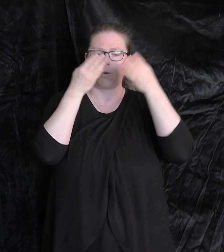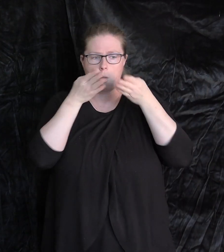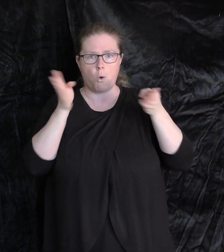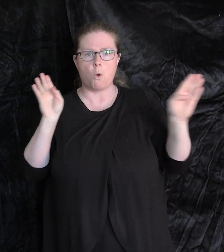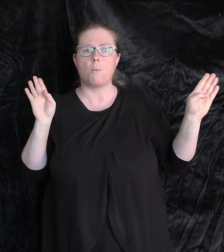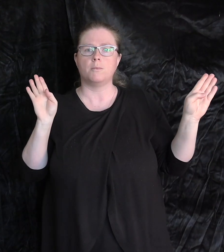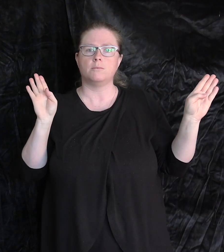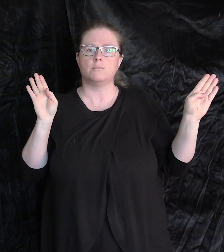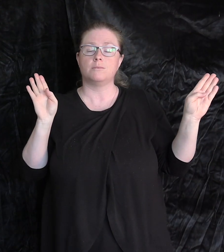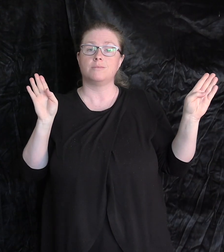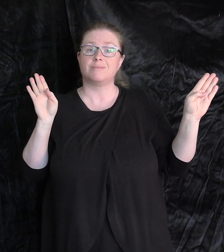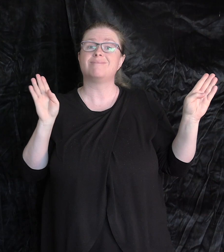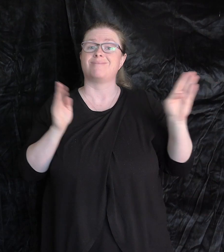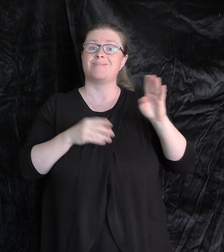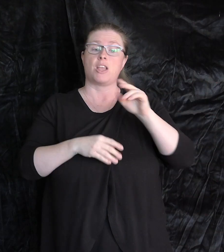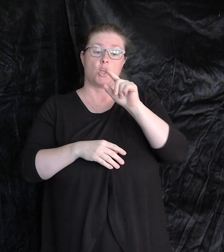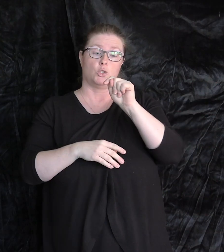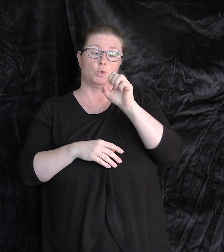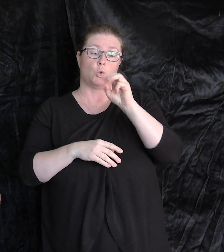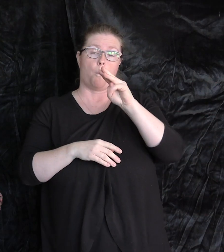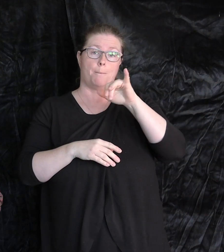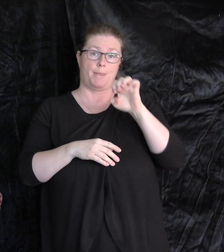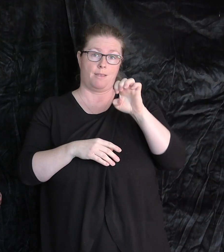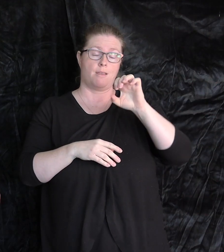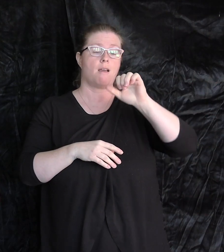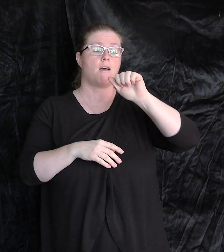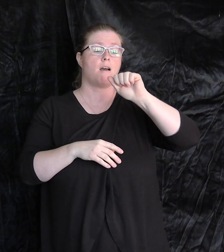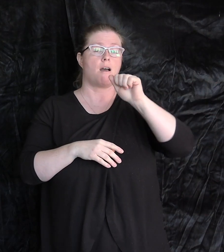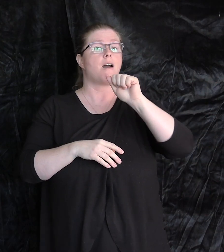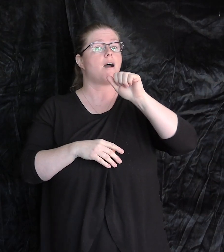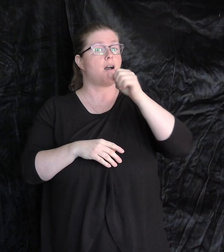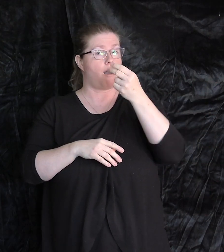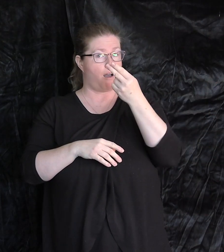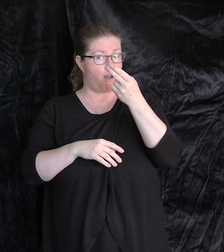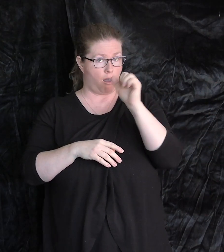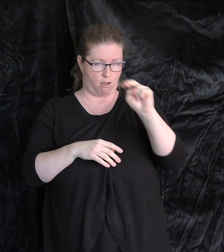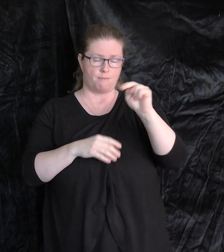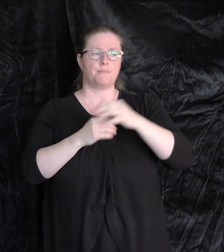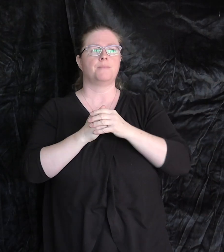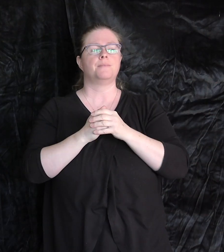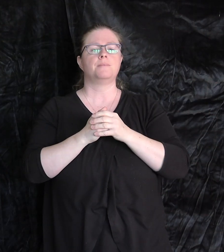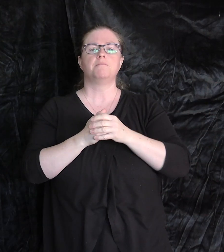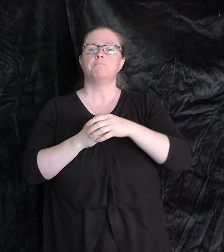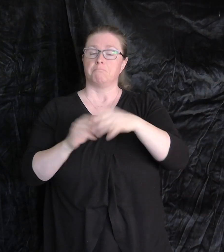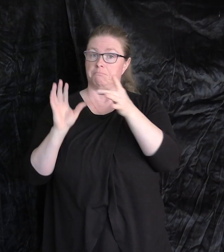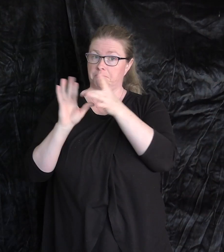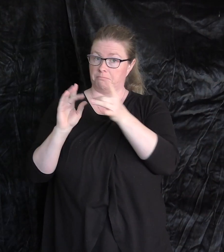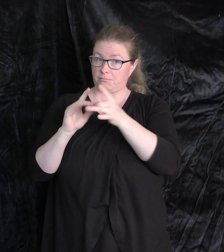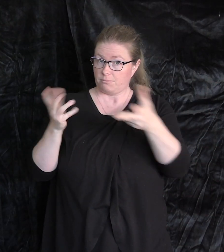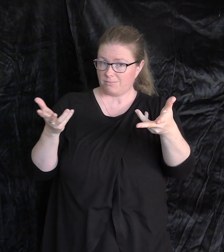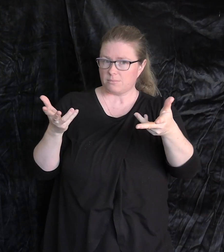As musician and dancer Tomie Hahn notes if we consider that we inhabit different sensory worlds